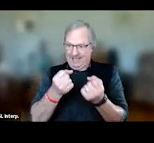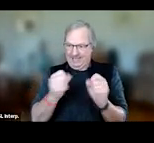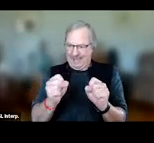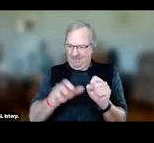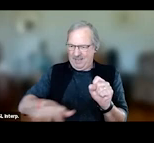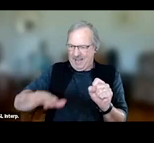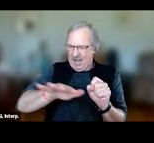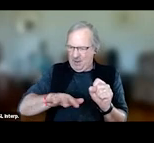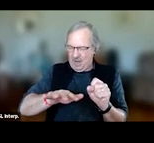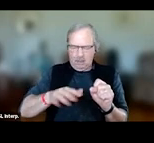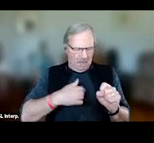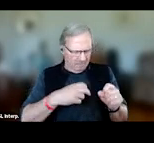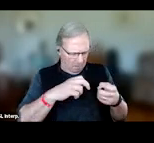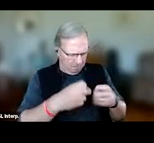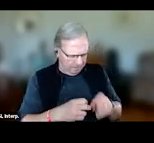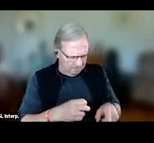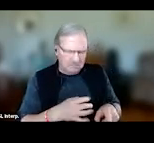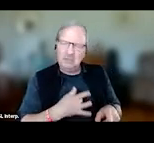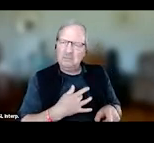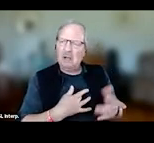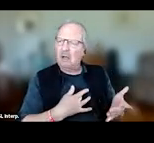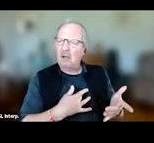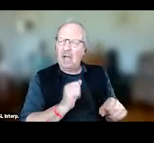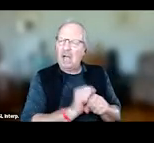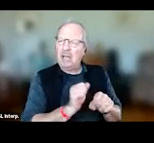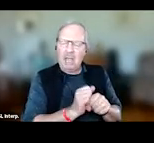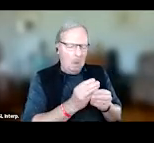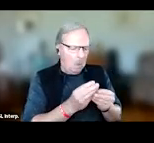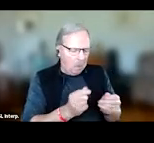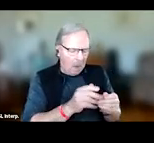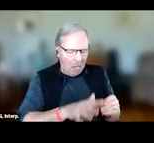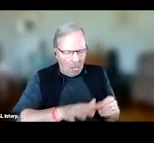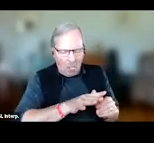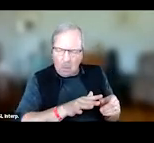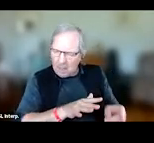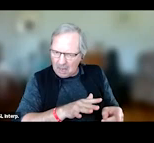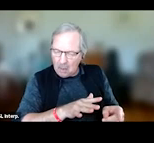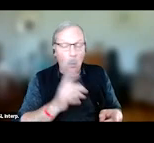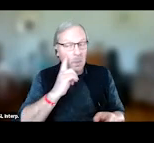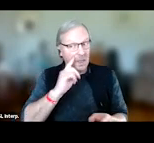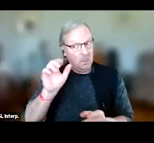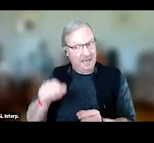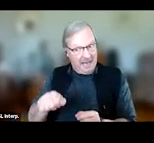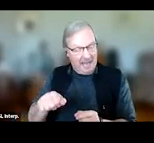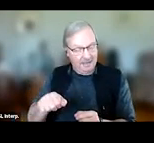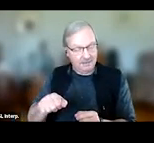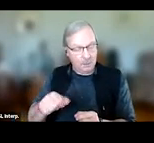is a problem and you feel like you can't work it out at the local area, which we think you can, because I think our areas are very,